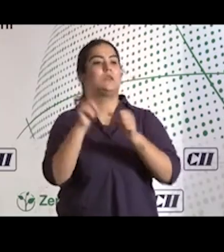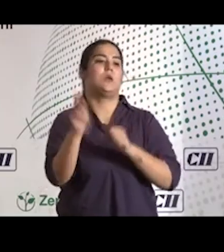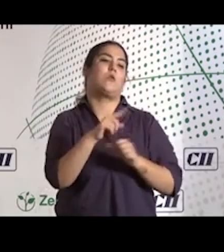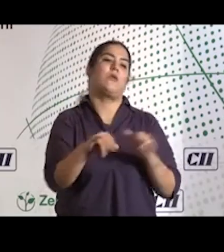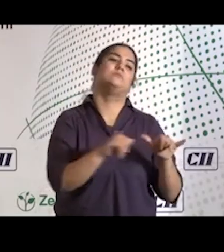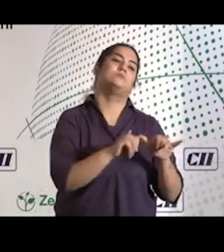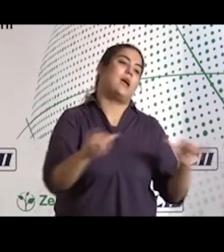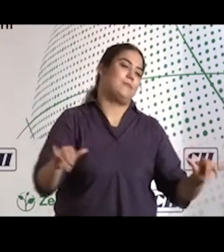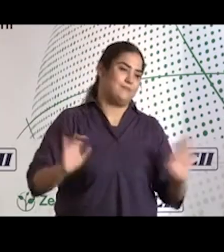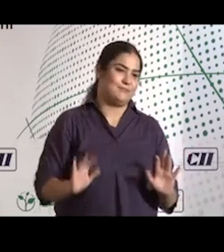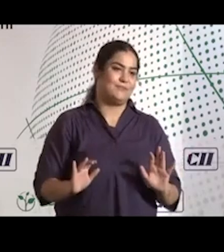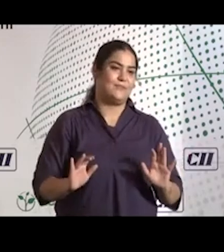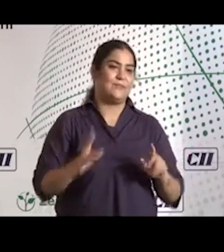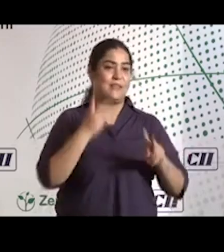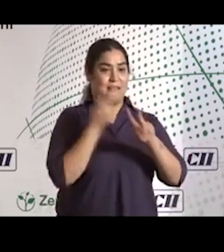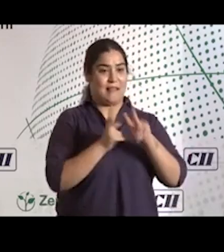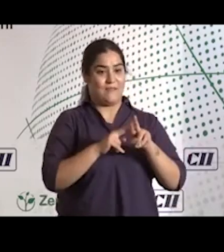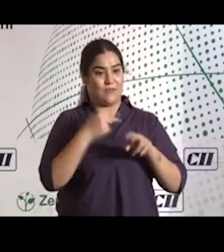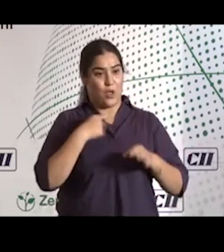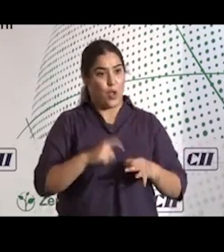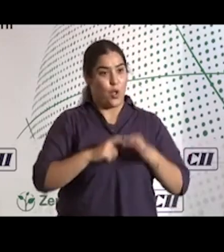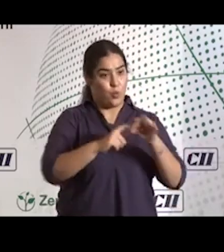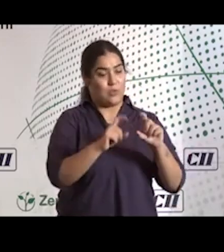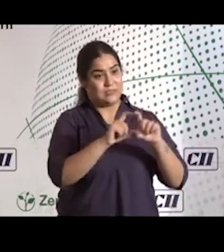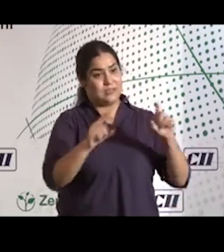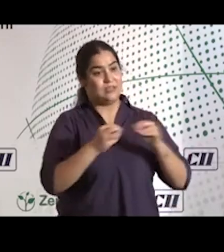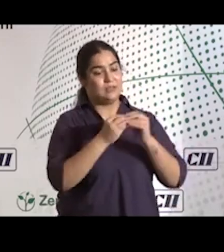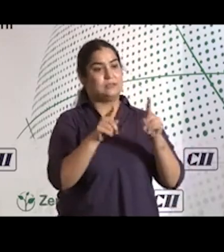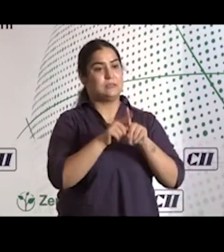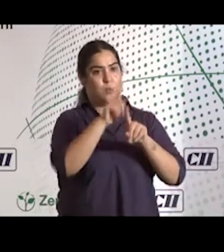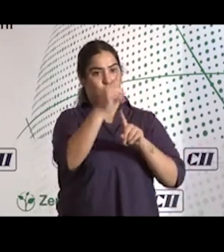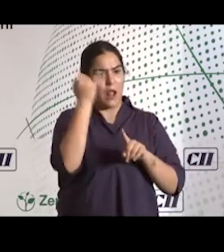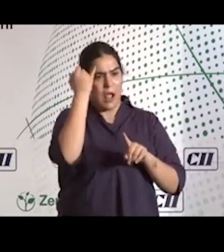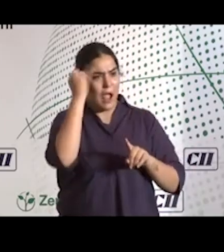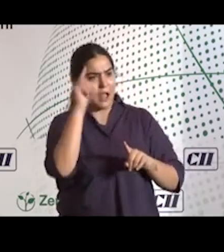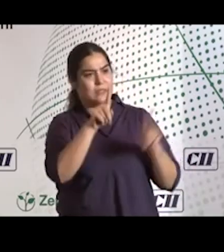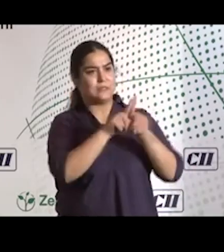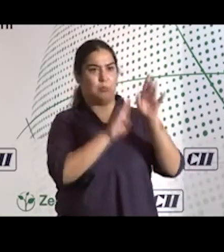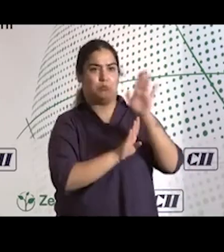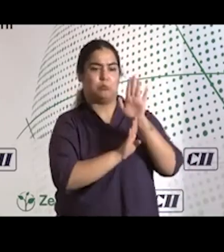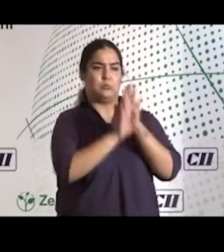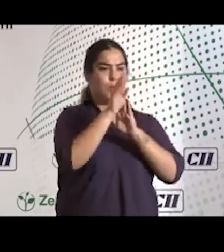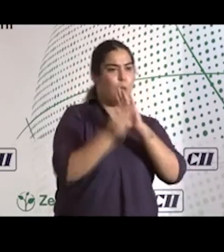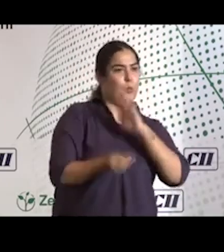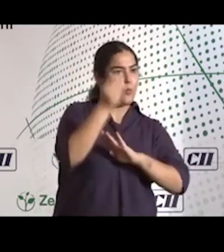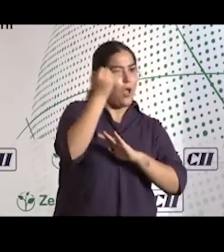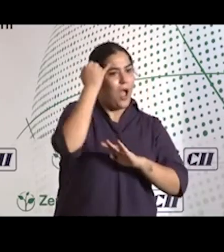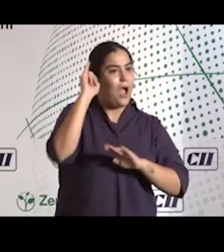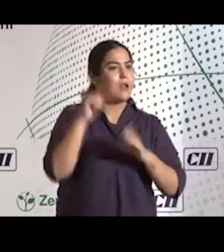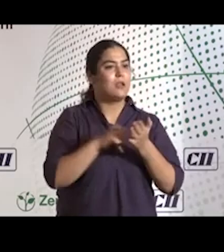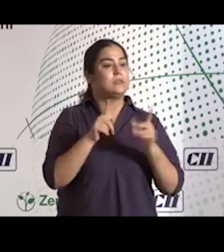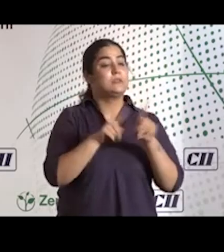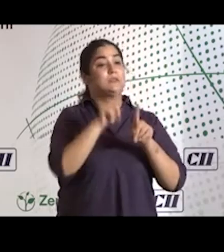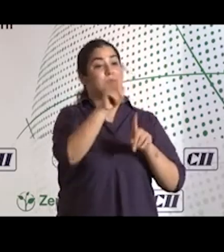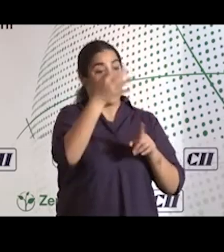So The single biggest factor for an idea to succeed is that idea should be solving a problem.